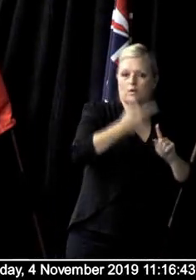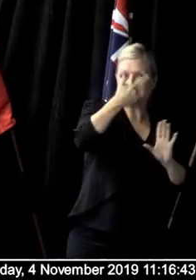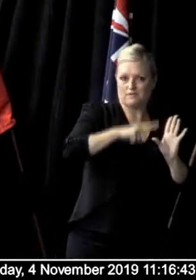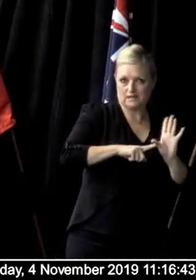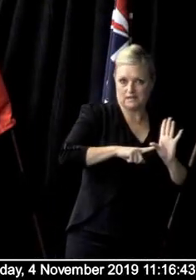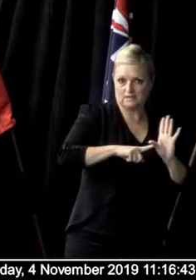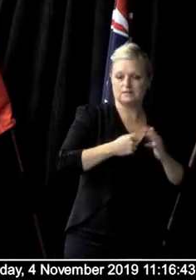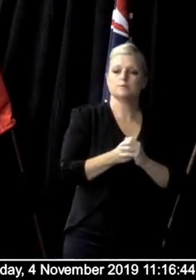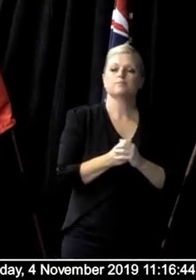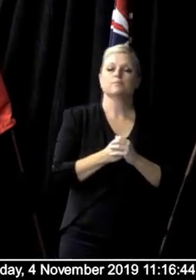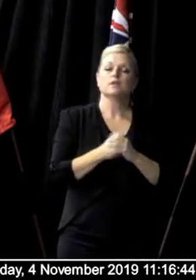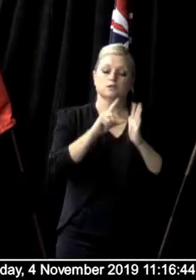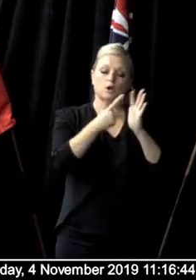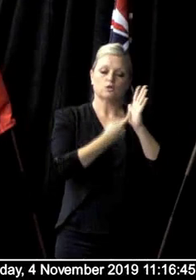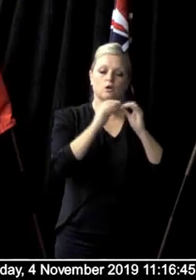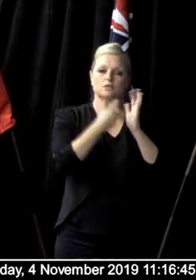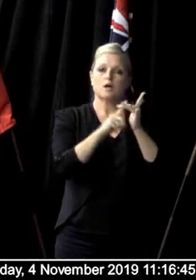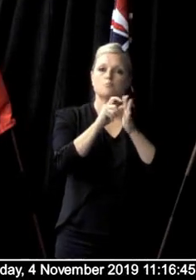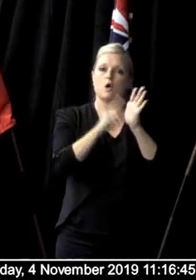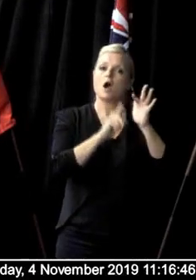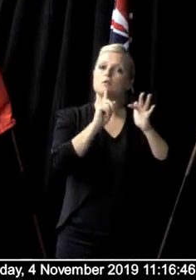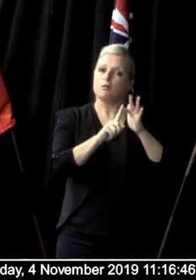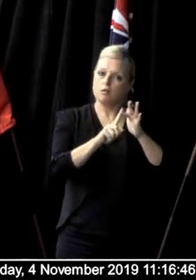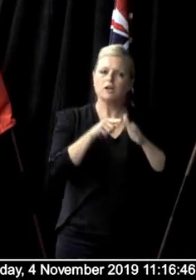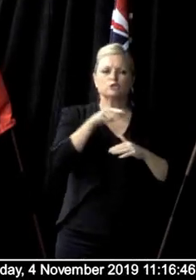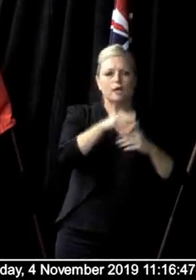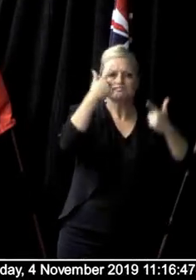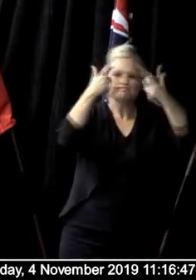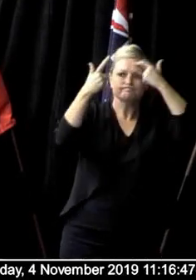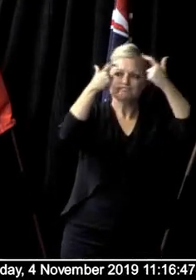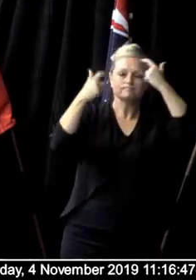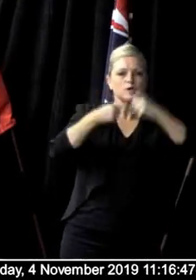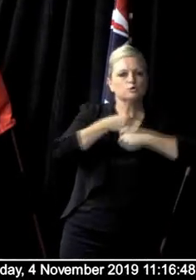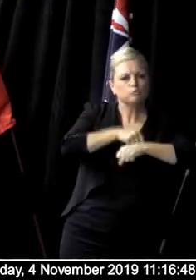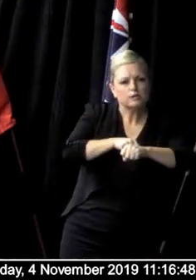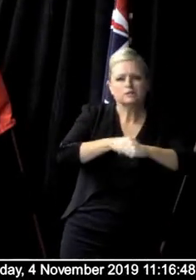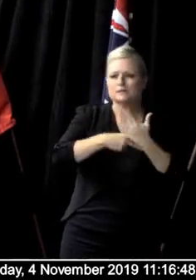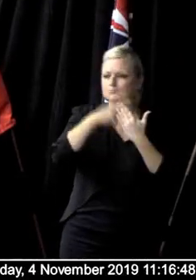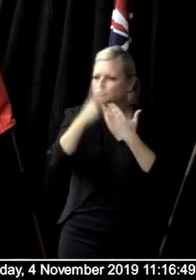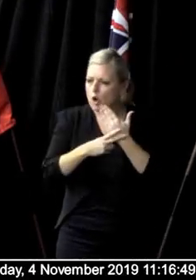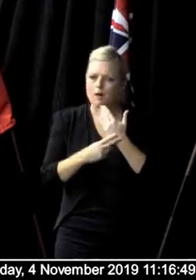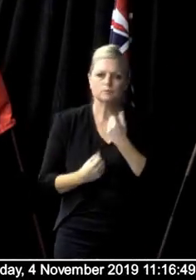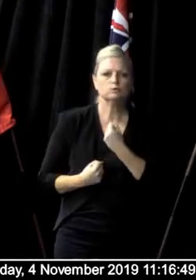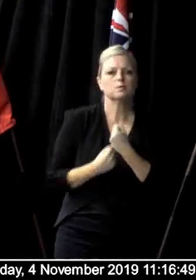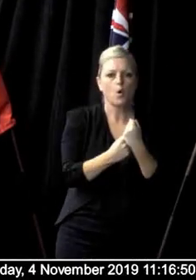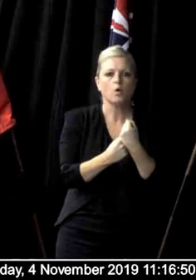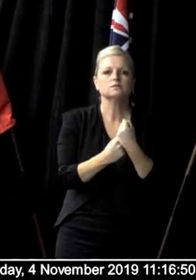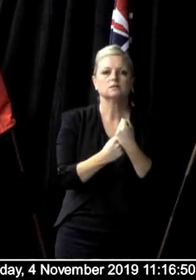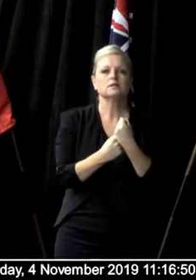Dr Bridle’s role includes the development of strategies and programs which promote and sustain leadership towards positive change